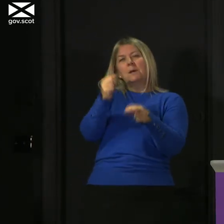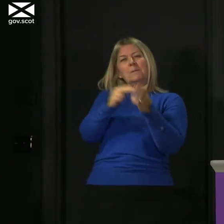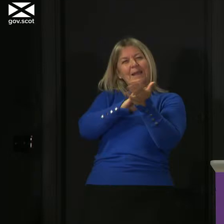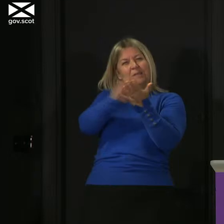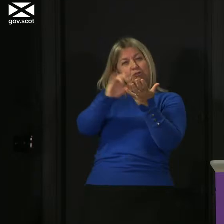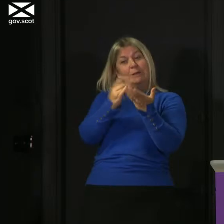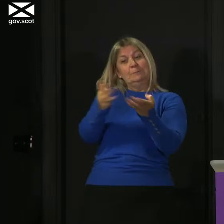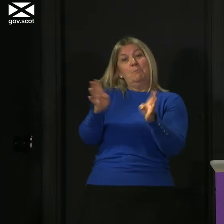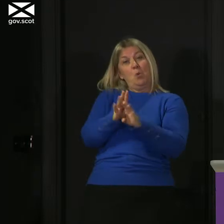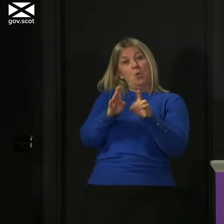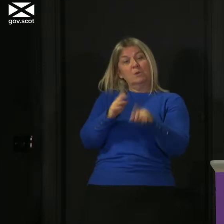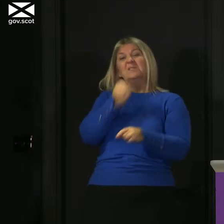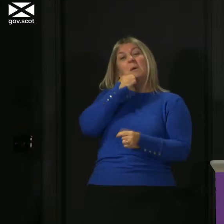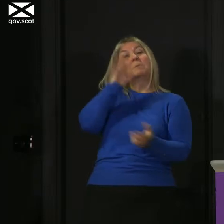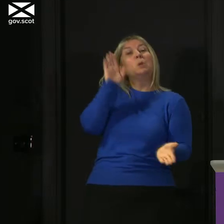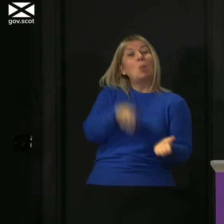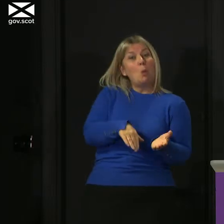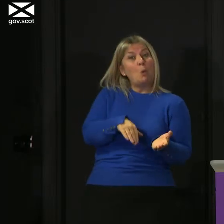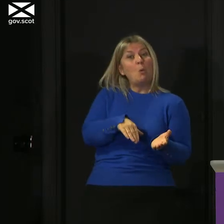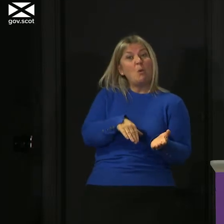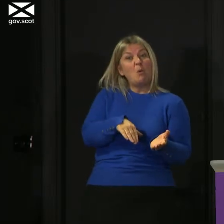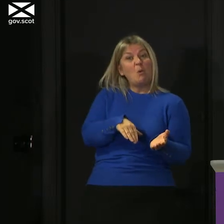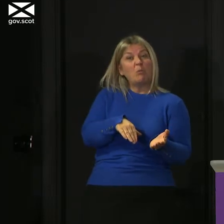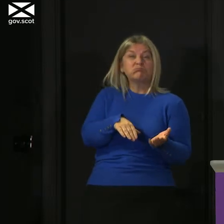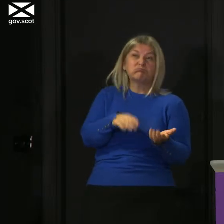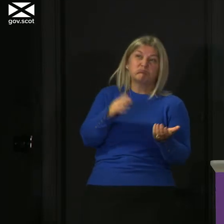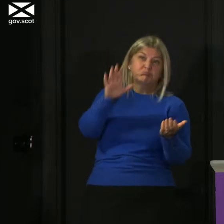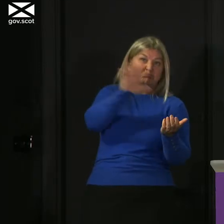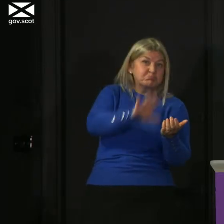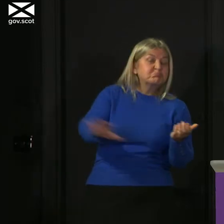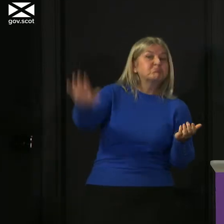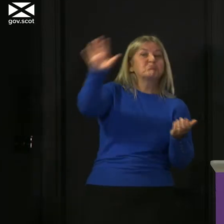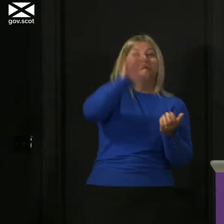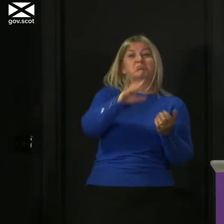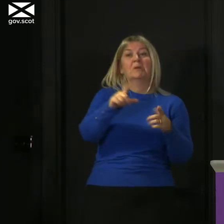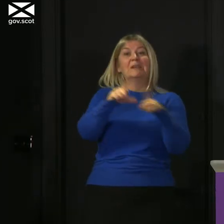number of cases and lower positivity rate, so a health board, Dumfries and Galloway just to take